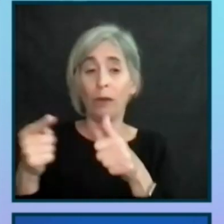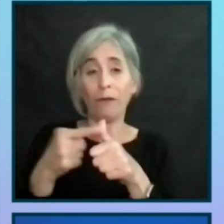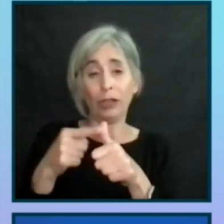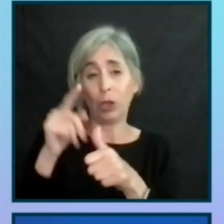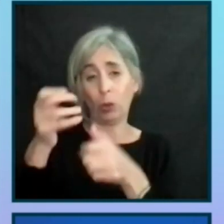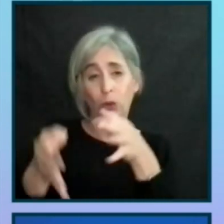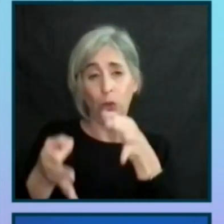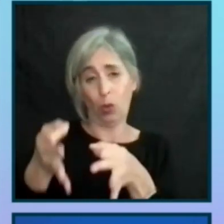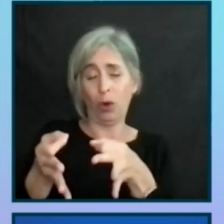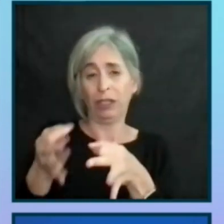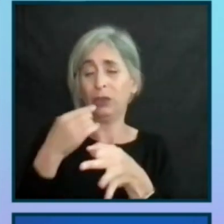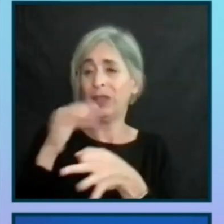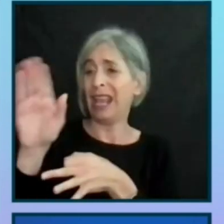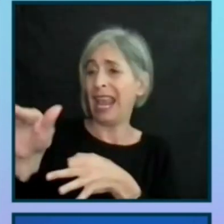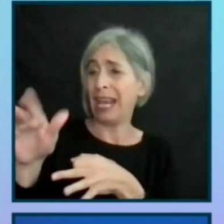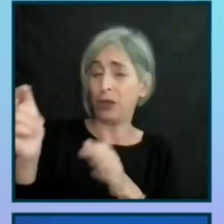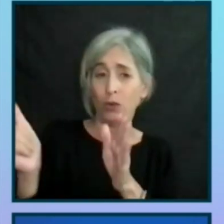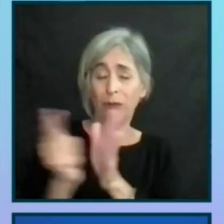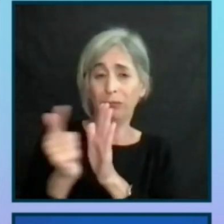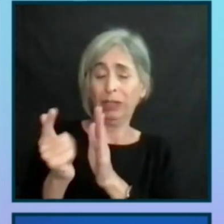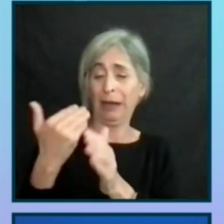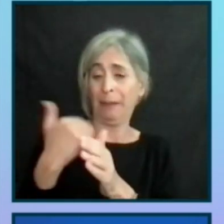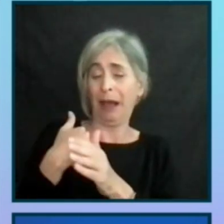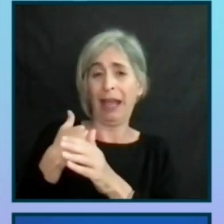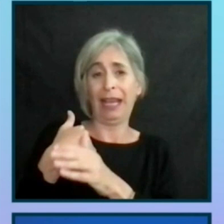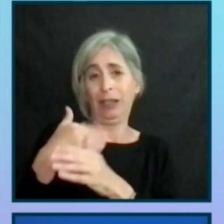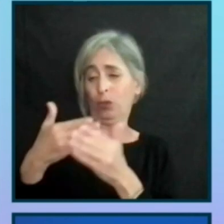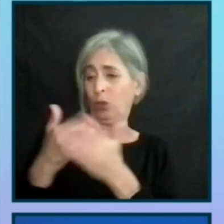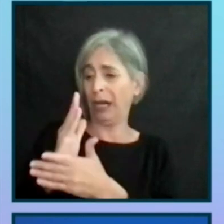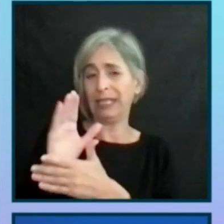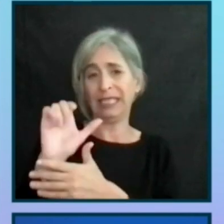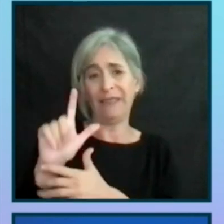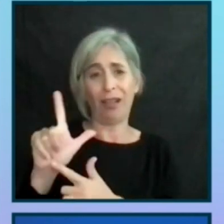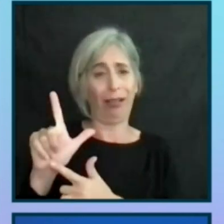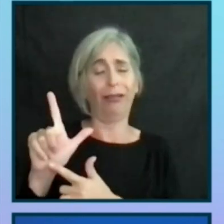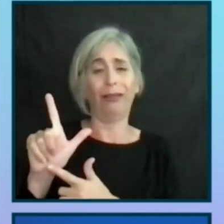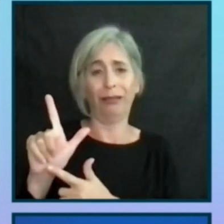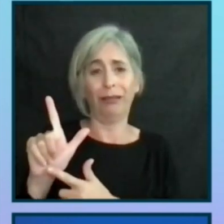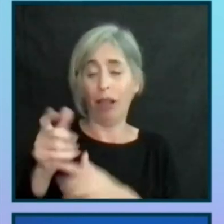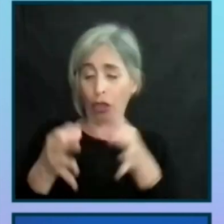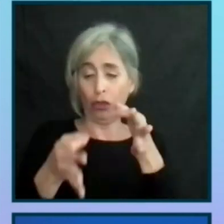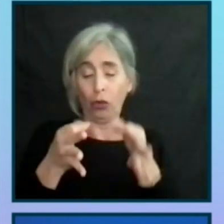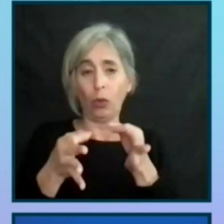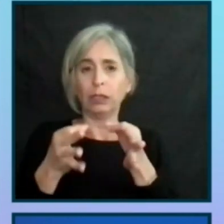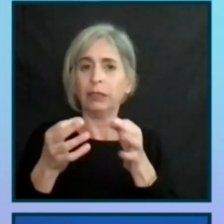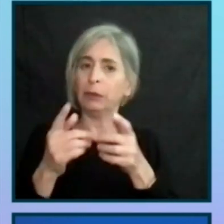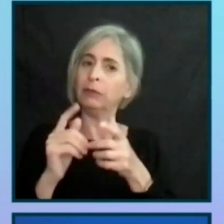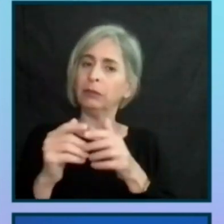"Hey, you are breaking my civil rights." And so the courts have been ruling in favor of saying